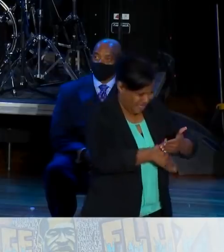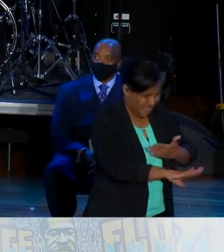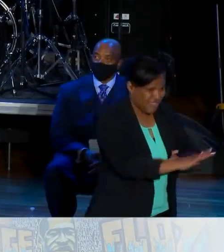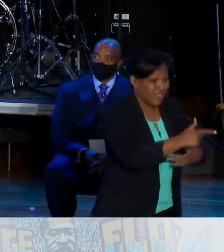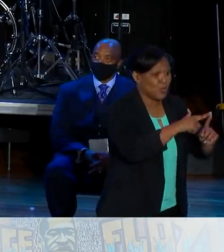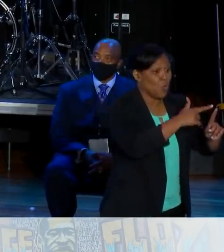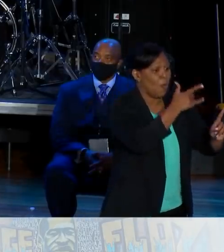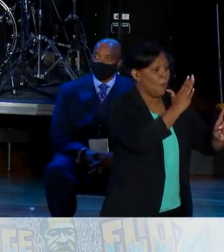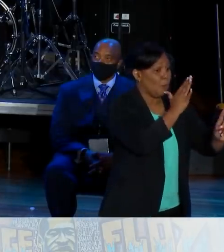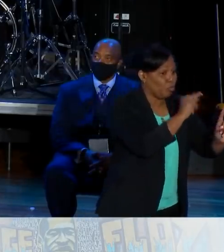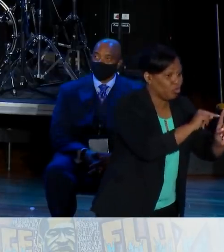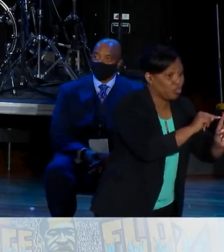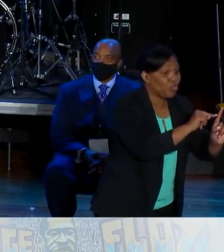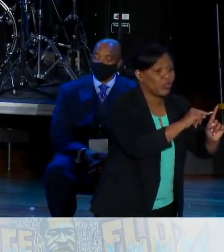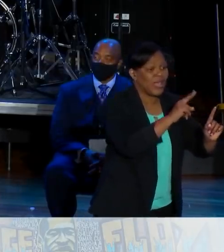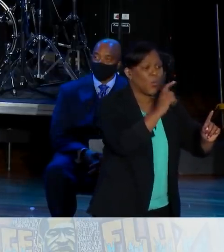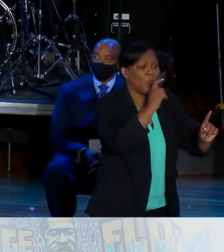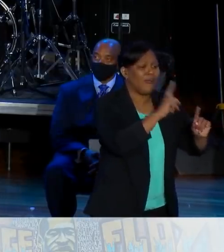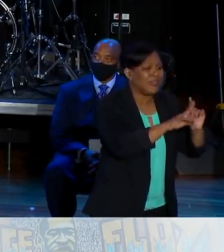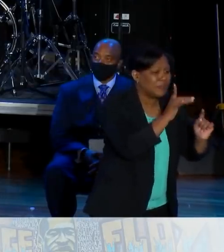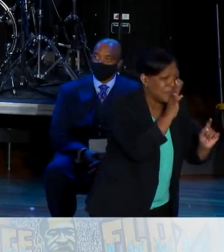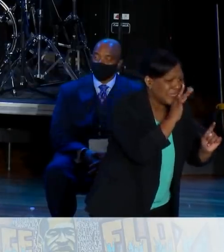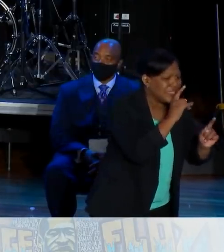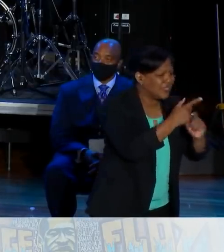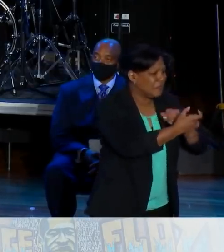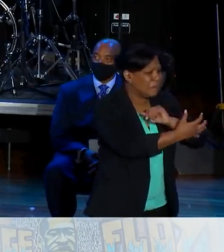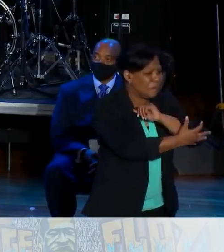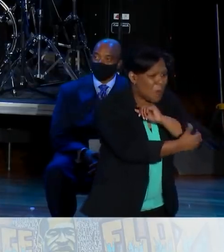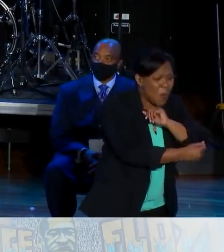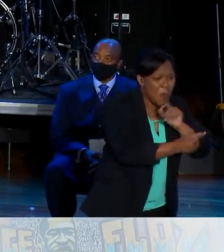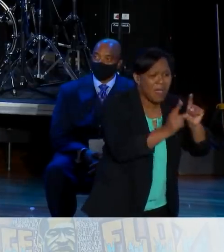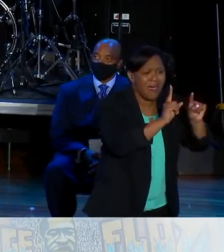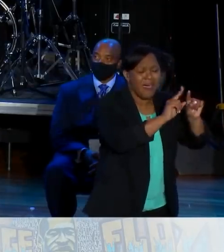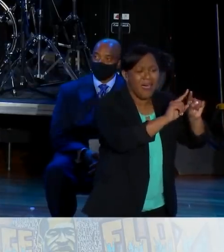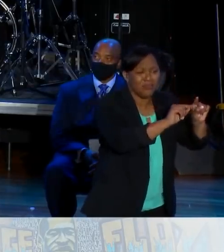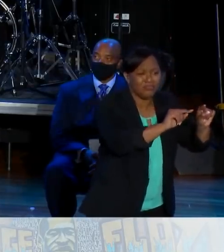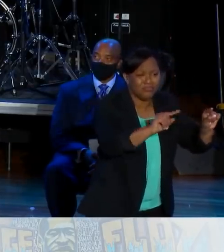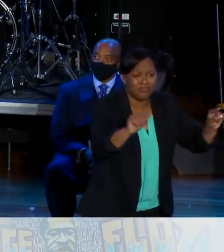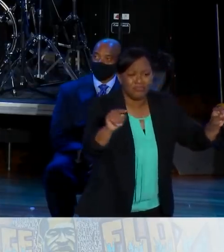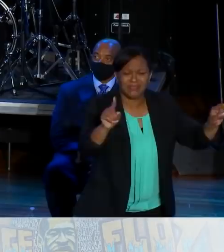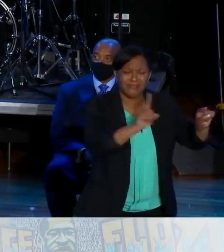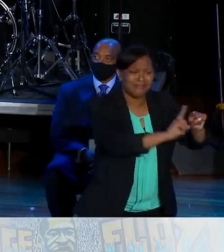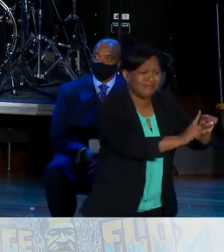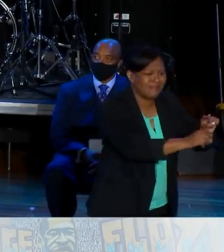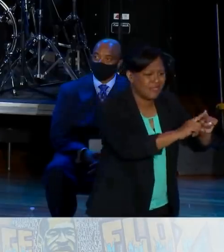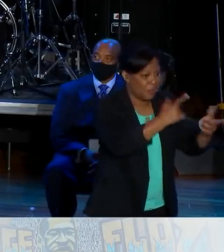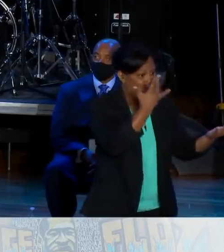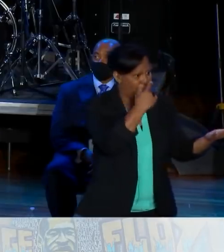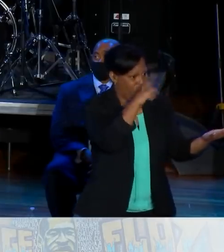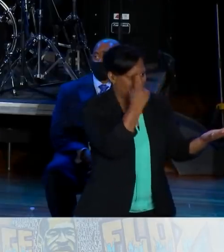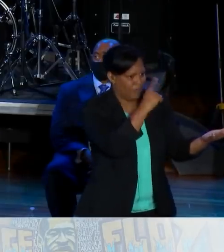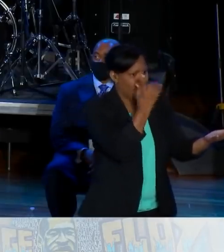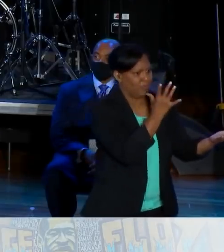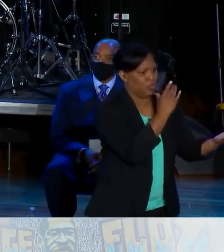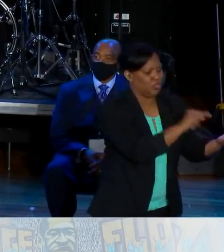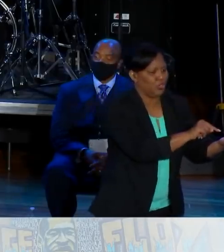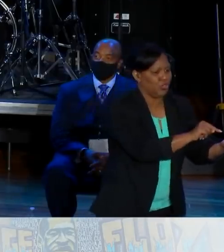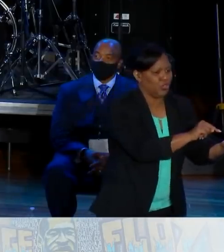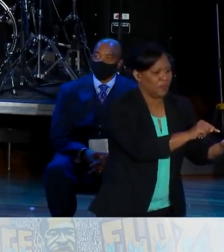THAT A BLACK BABY BORN TO A BLACK MOTHER, THE MOST UNEDUCATED BLACK MOTHER, THE